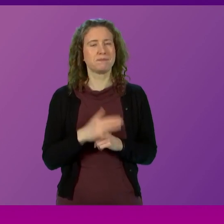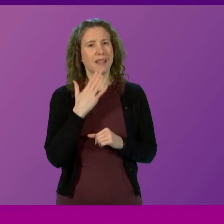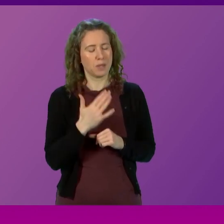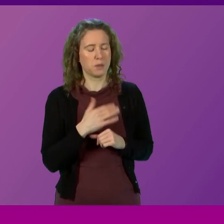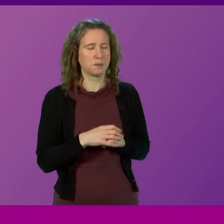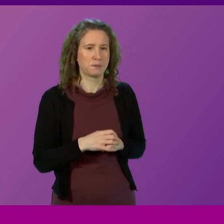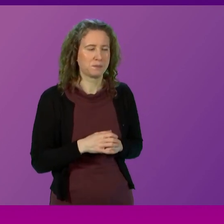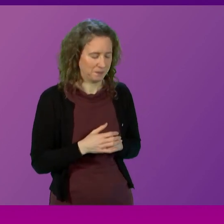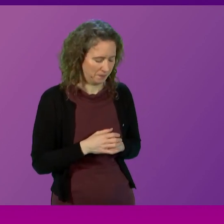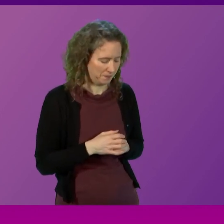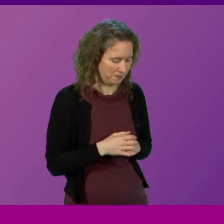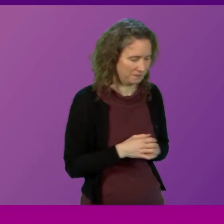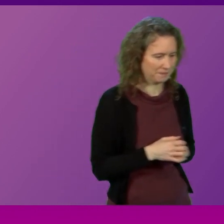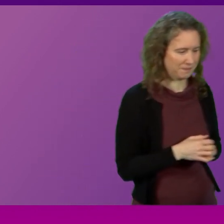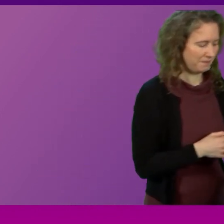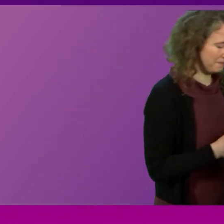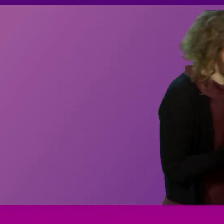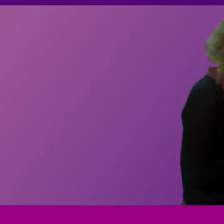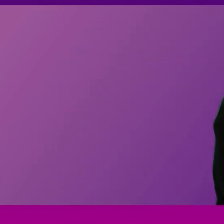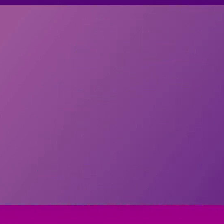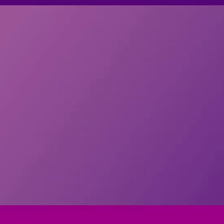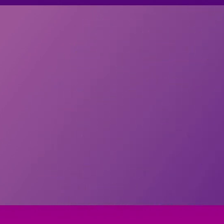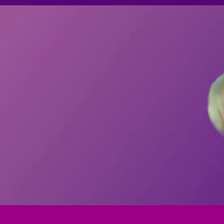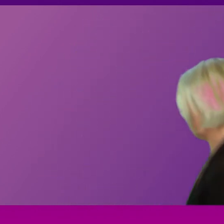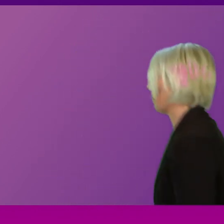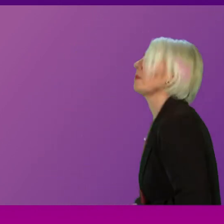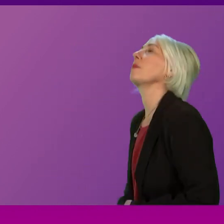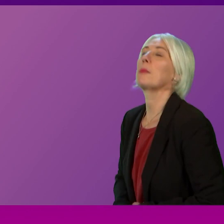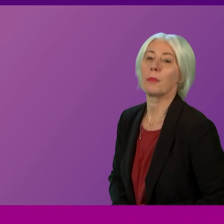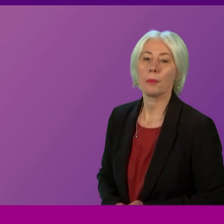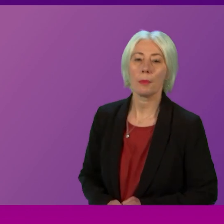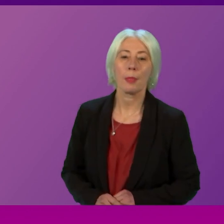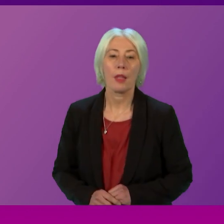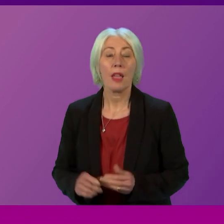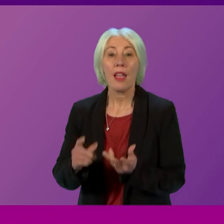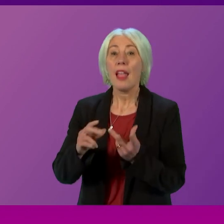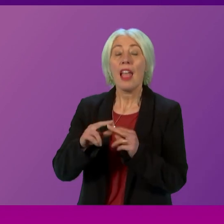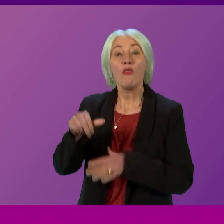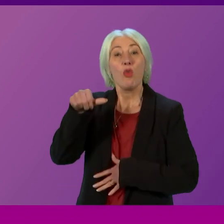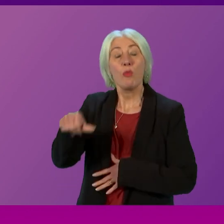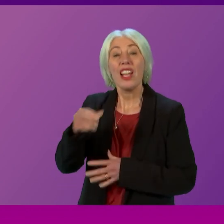I will take constituency and general supplementary questions after question 6. Members who have pressed their request-to-speak buttons do not need to do so again.